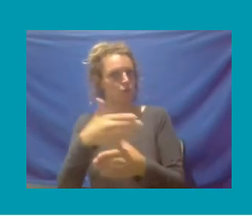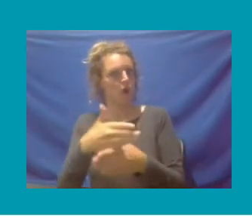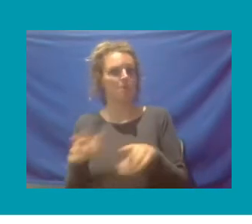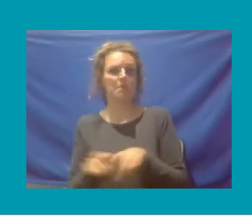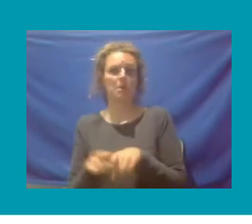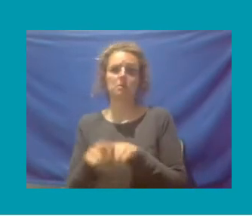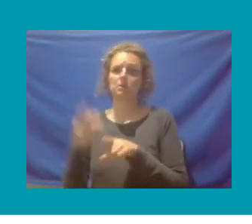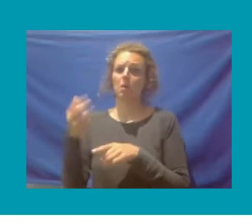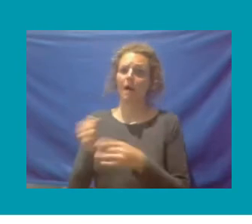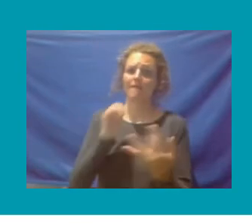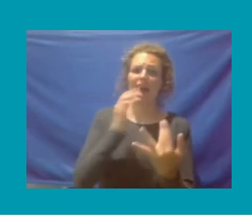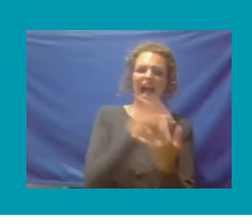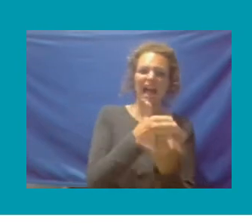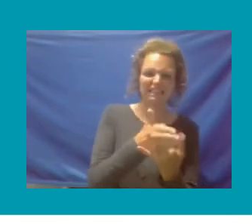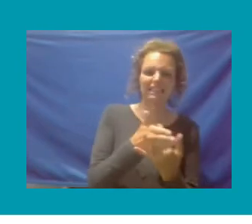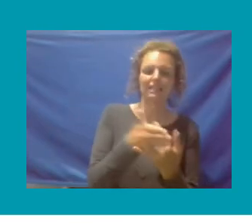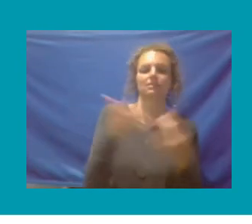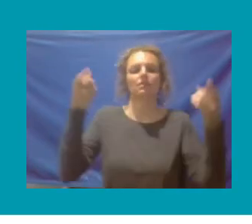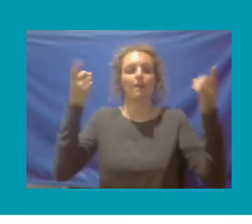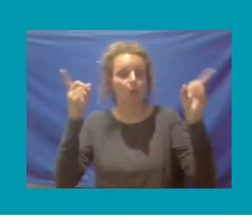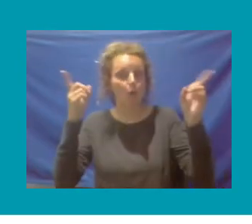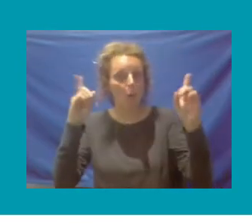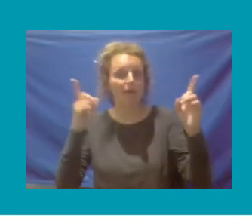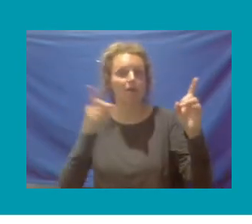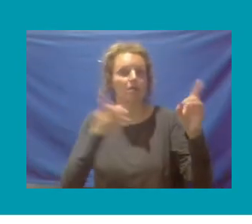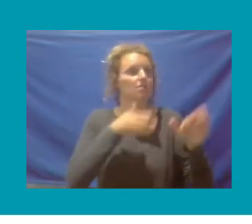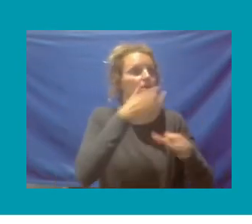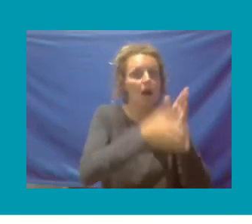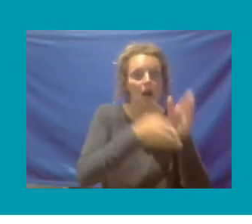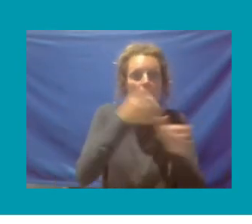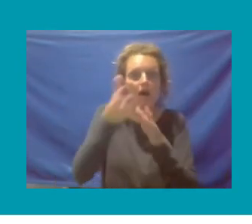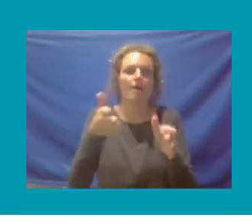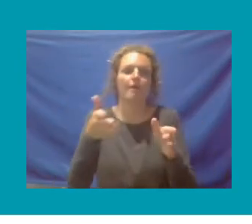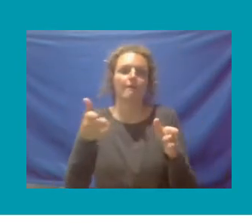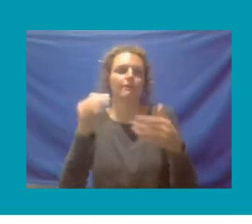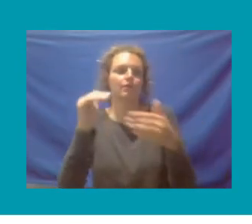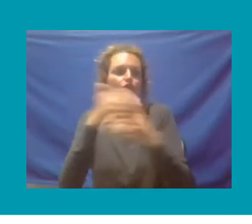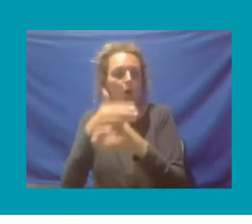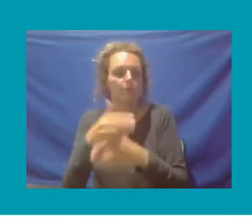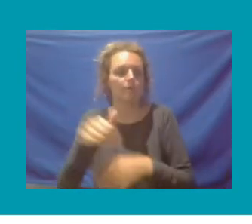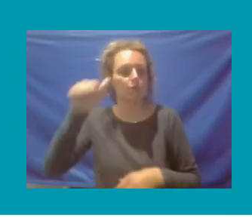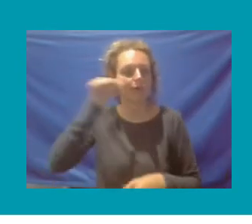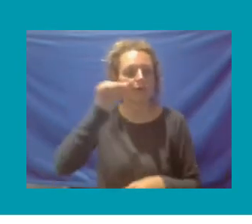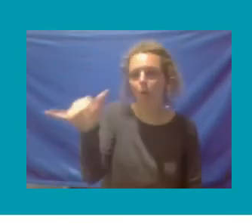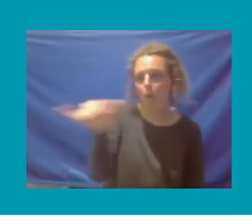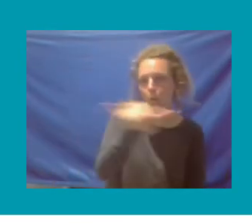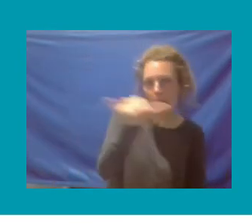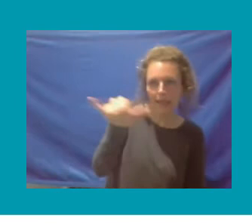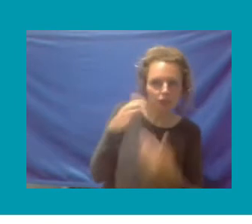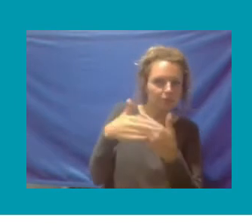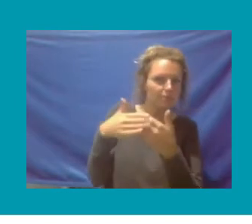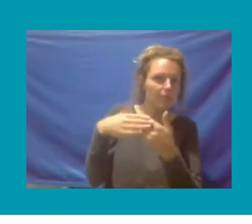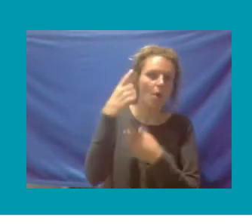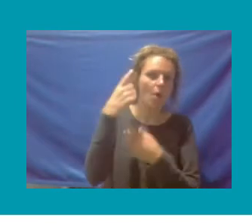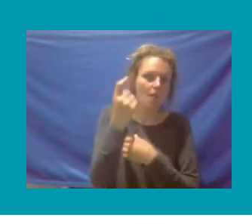those employers are going to be more likely to be receptive to disabled candidates. So there are all sorts of things.